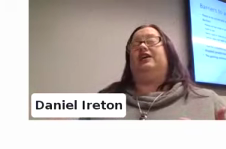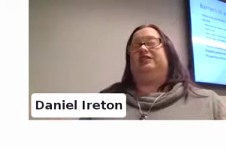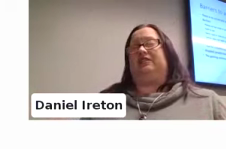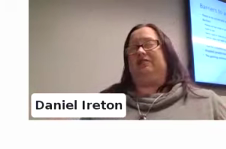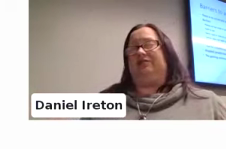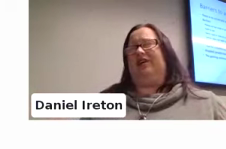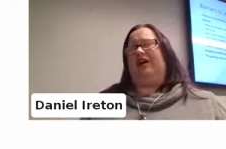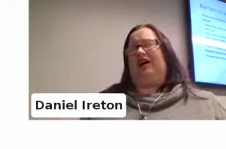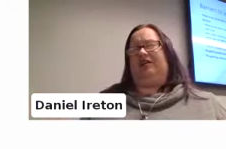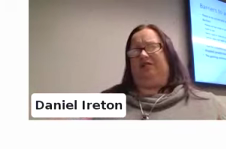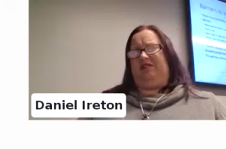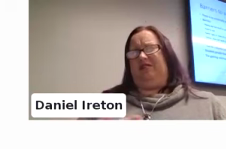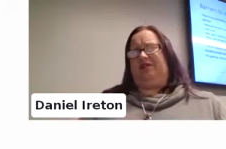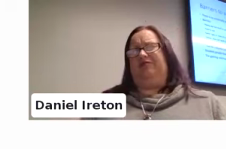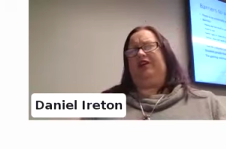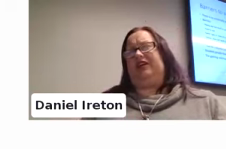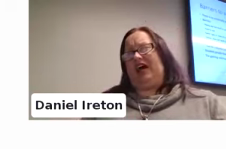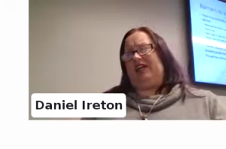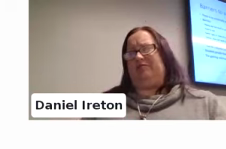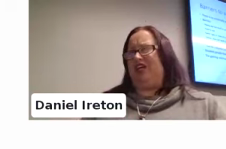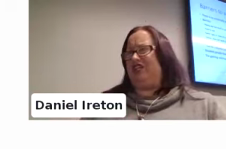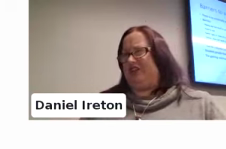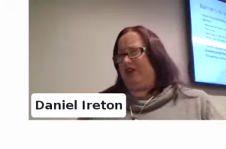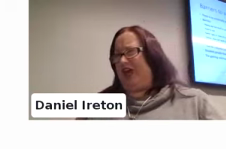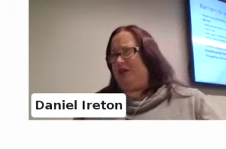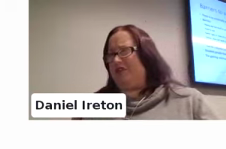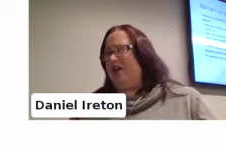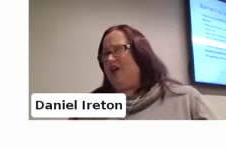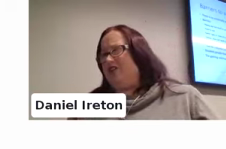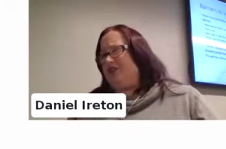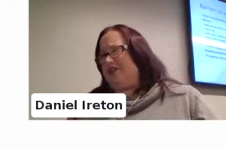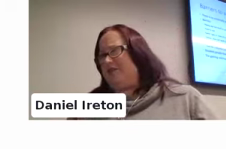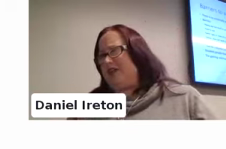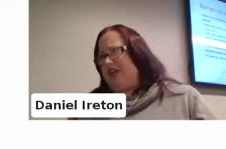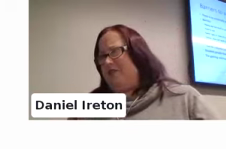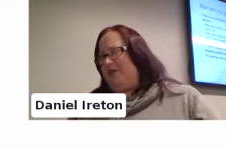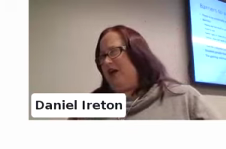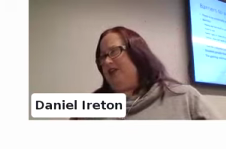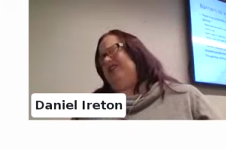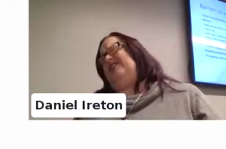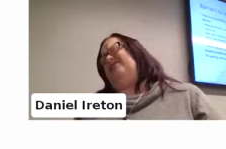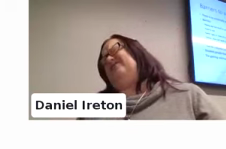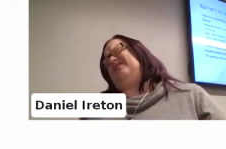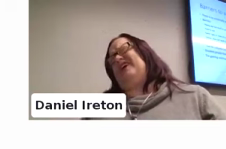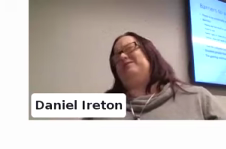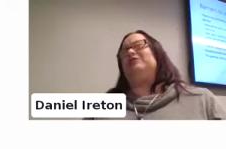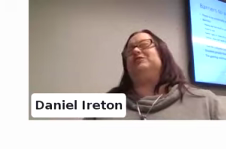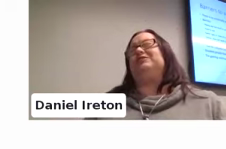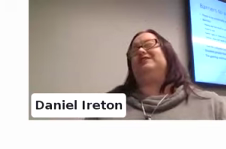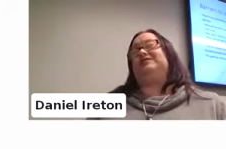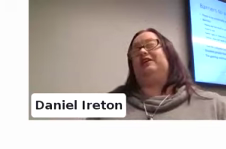Sometimes we have information that conveyed only by color. Some disabled people have conflicting needs and can, conflicting adaptations for games.